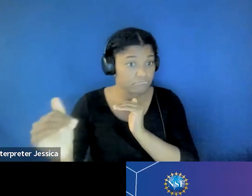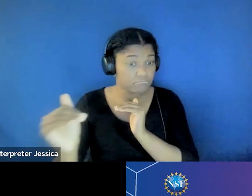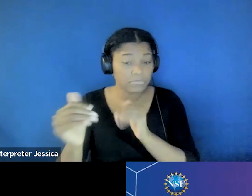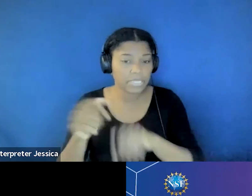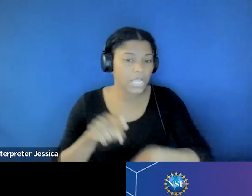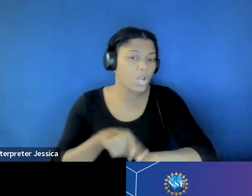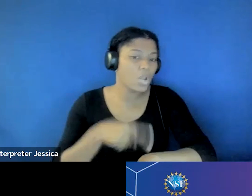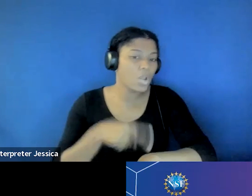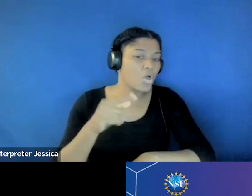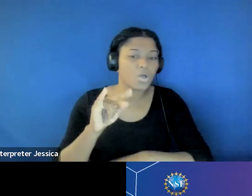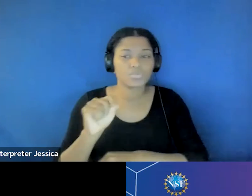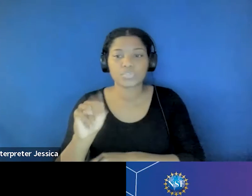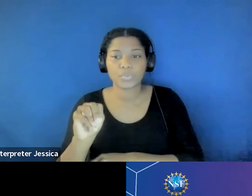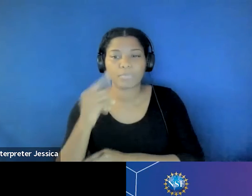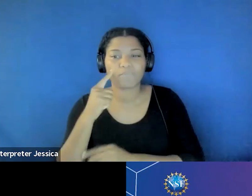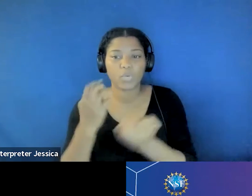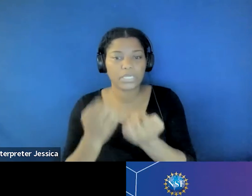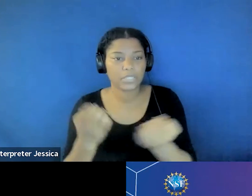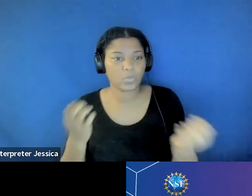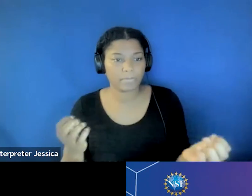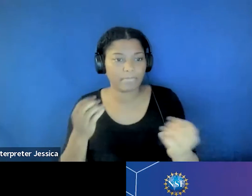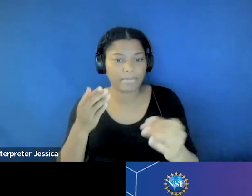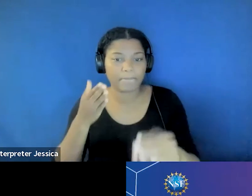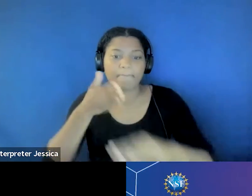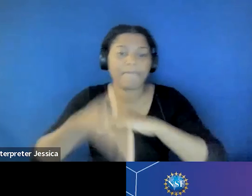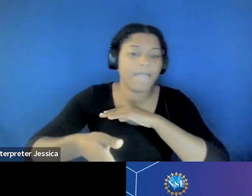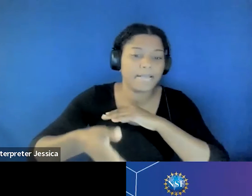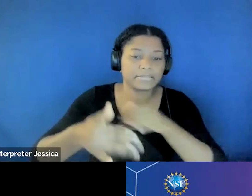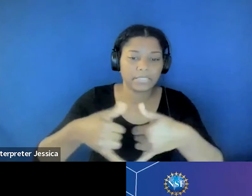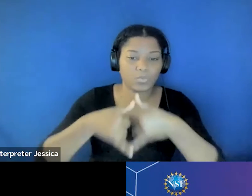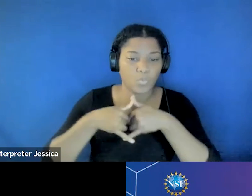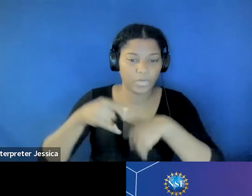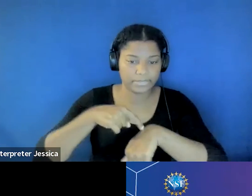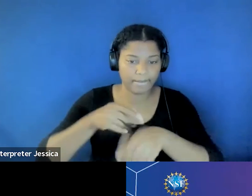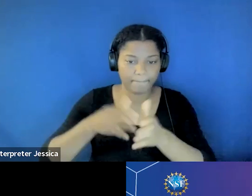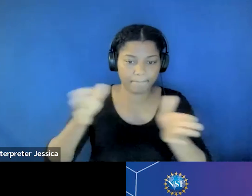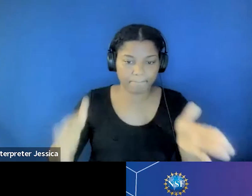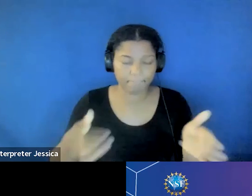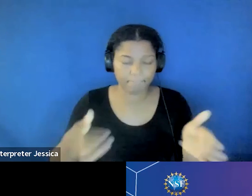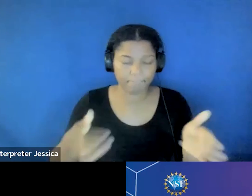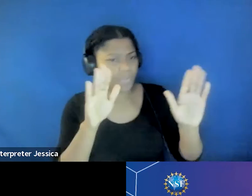and management of the equipment past the award period?" Randy Phelps: Yeah, that's a great question.